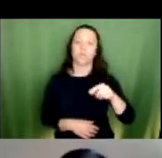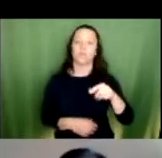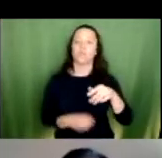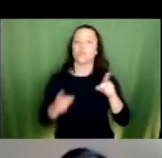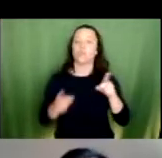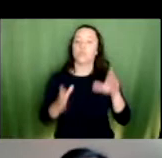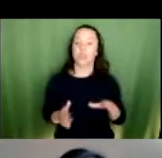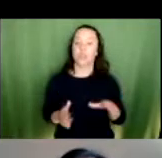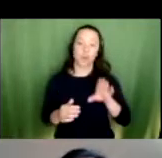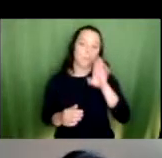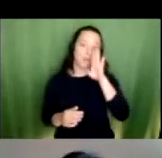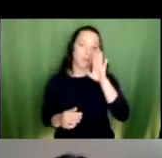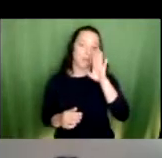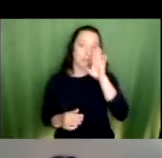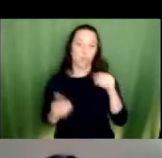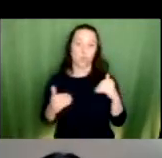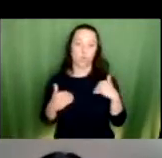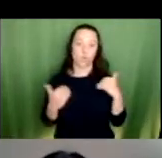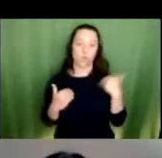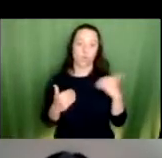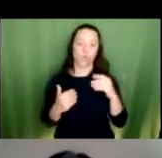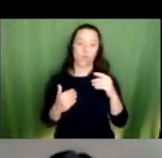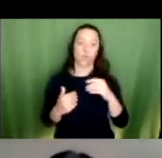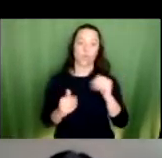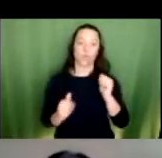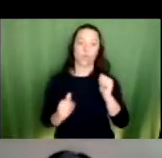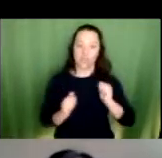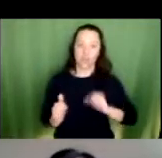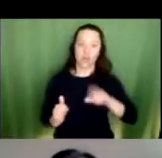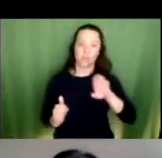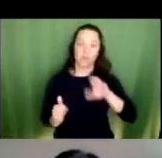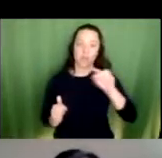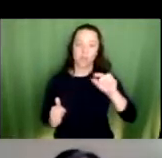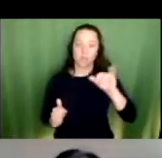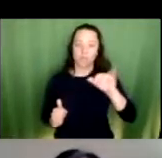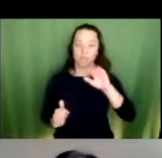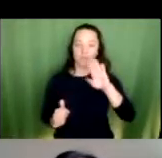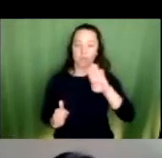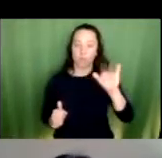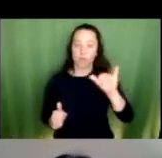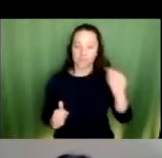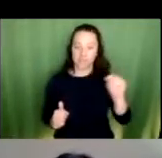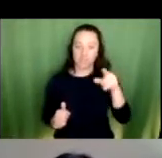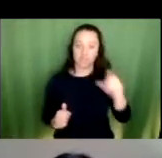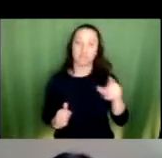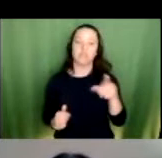(BYT), a City of Bellevue Parks and Community Services program. She has been an assistant